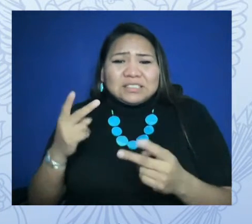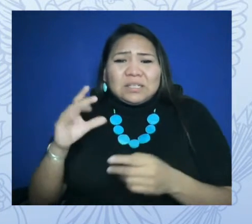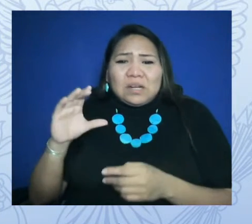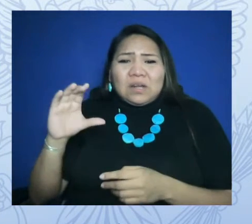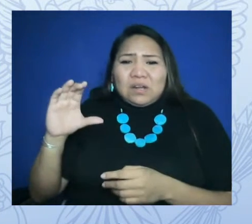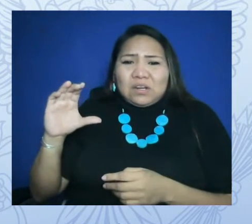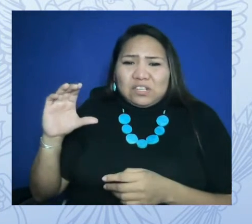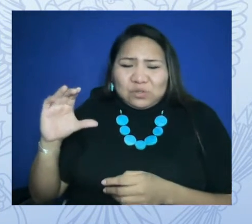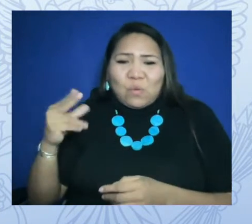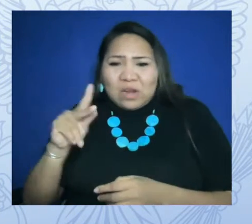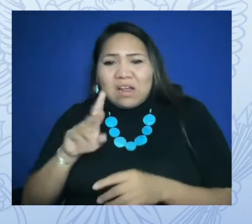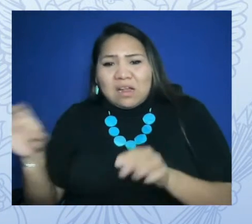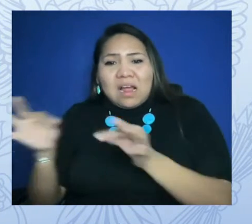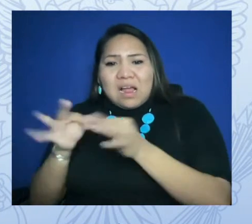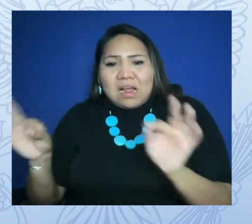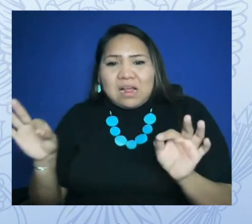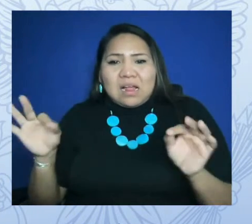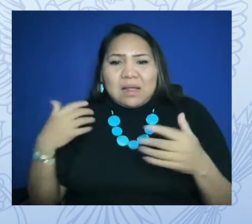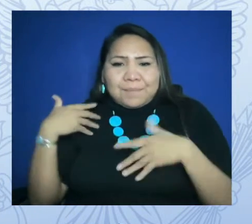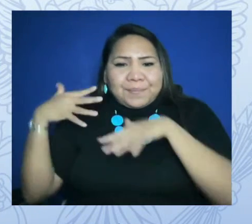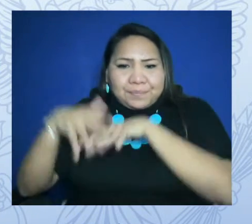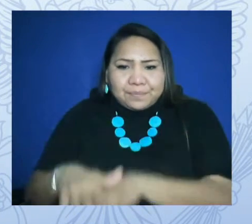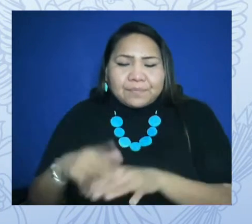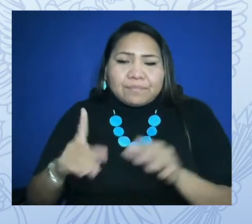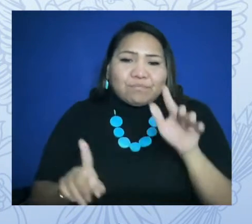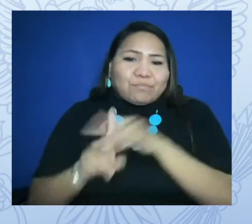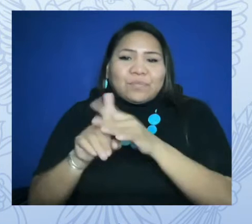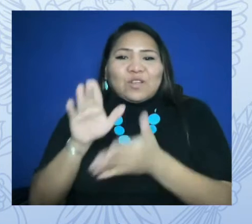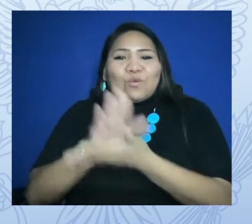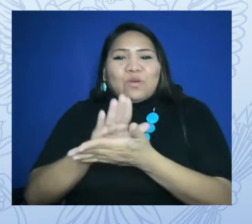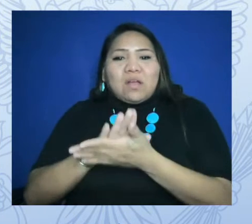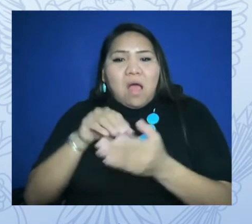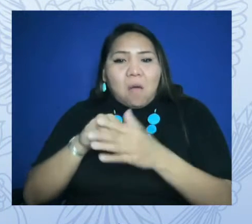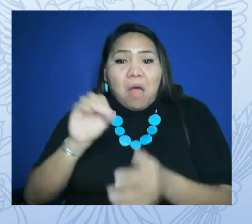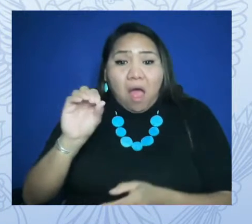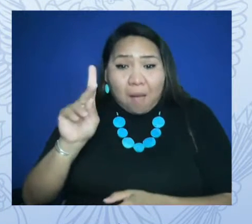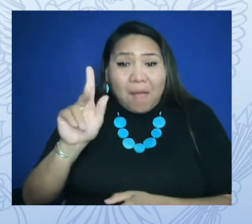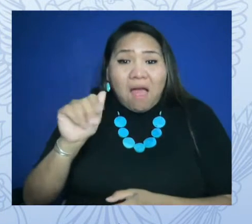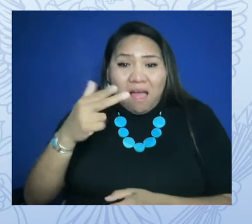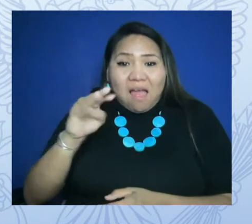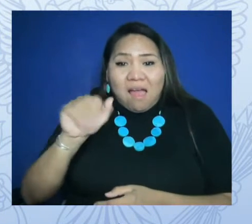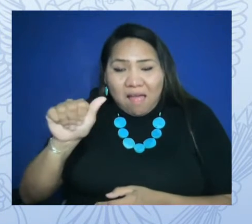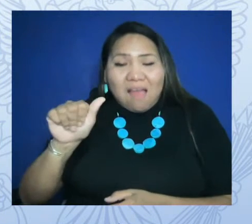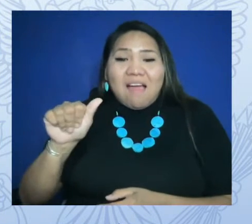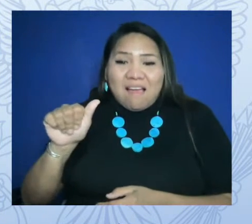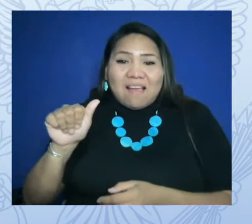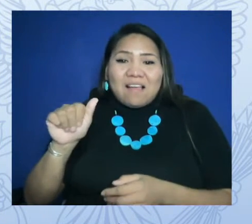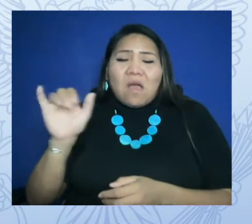We are also centering indigenous knowledge and investing in vulnerable communities to combat the climate crisis.